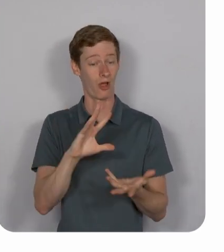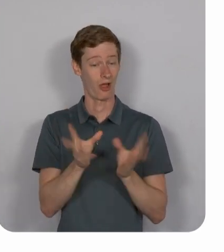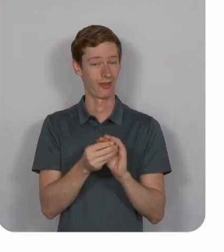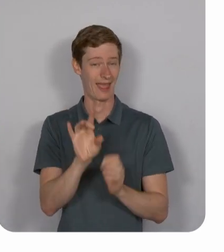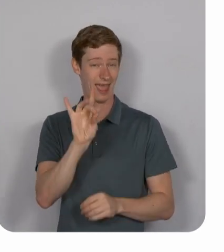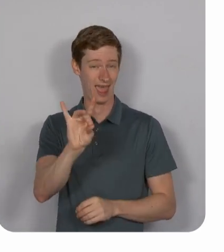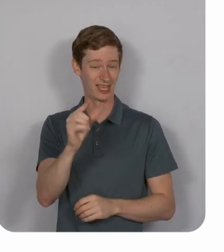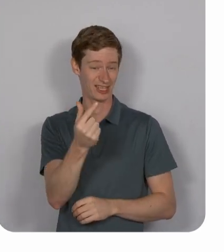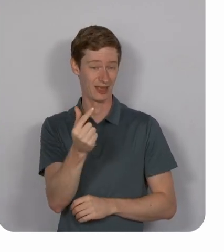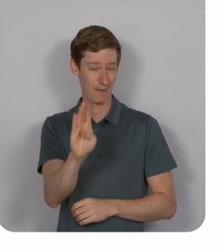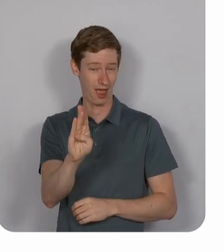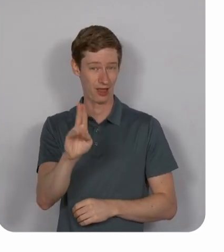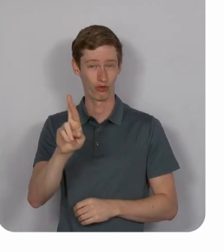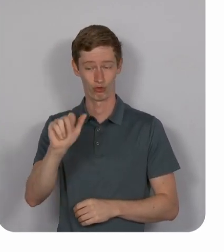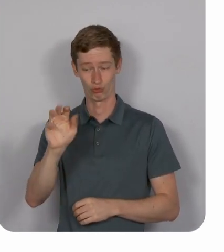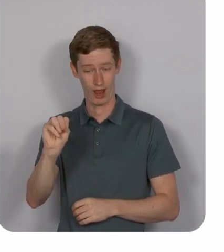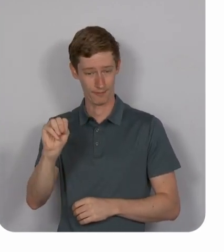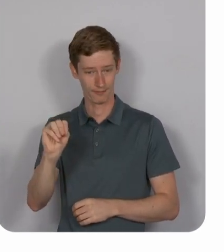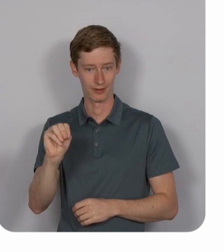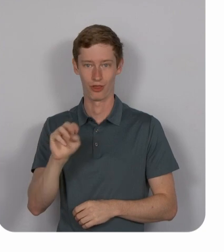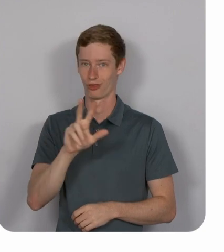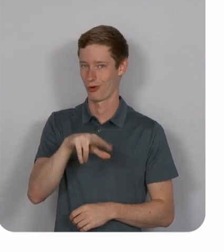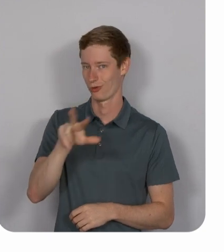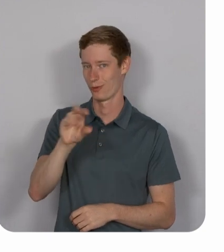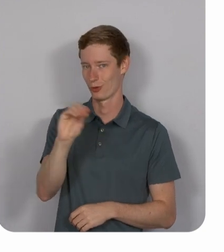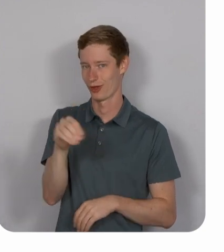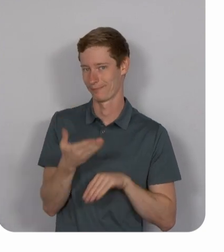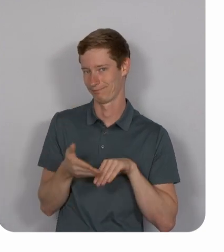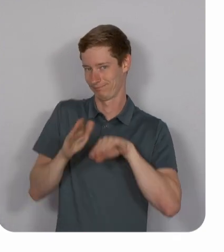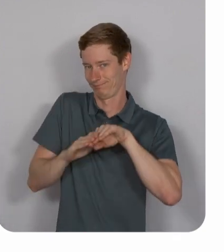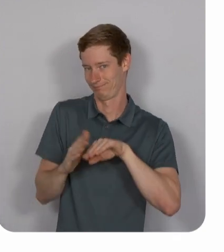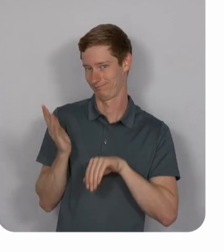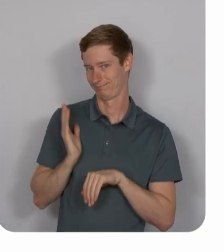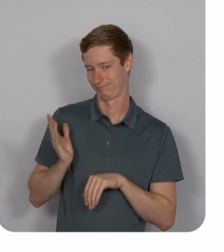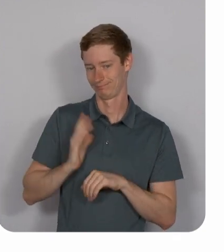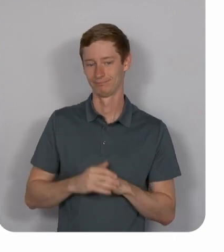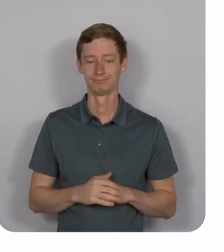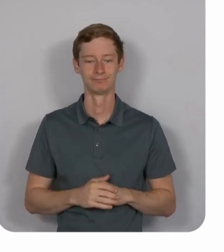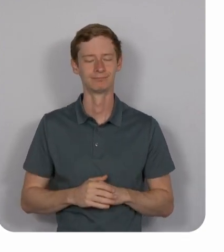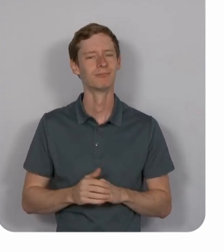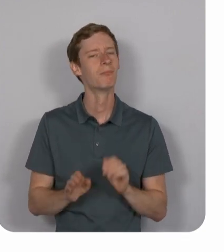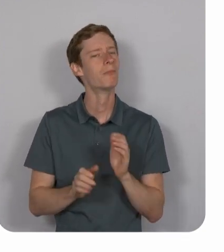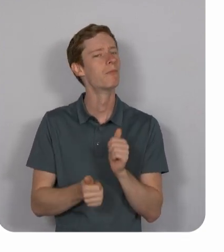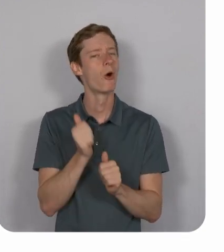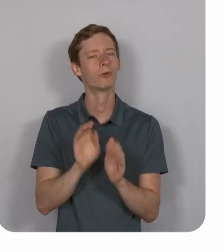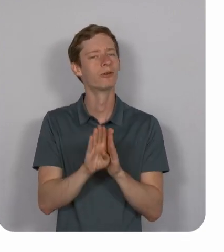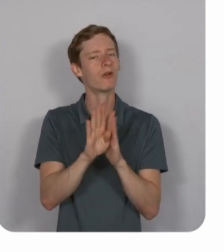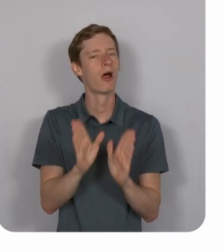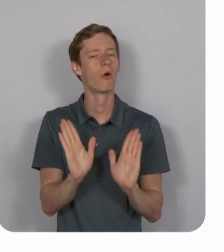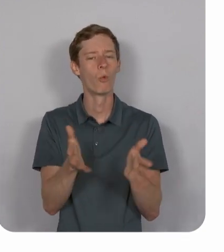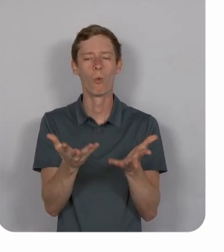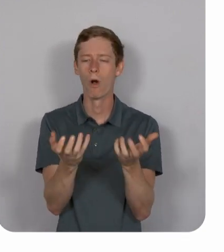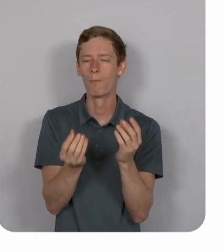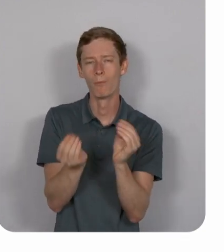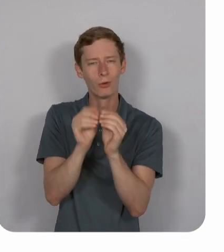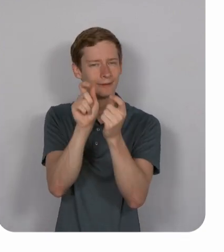That’s a 33% improvement over Quest 2. We expect most developers will use that for more detailed, higher resolution textures.